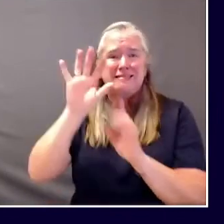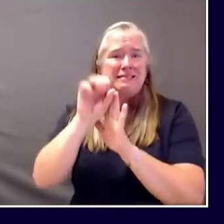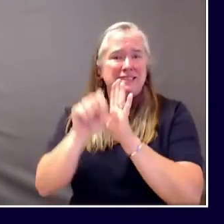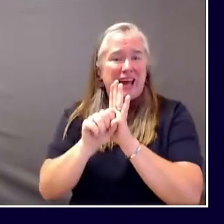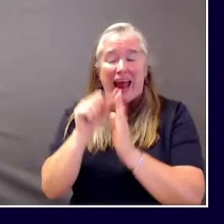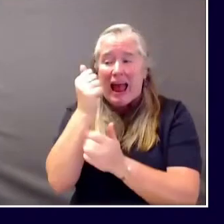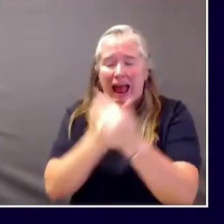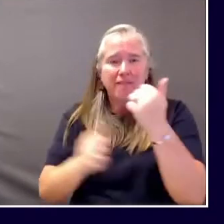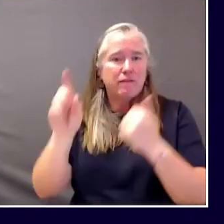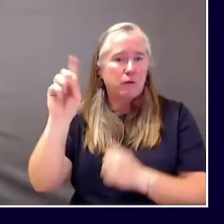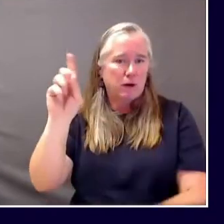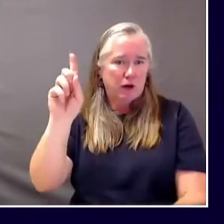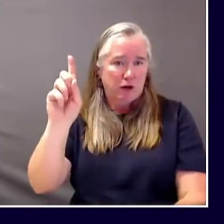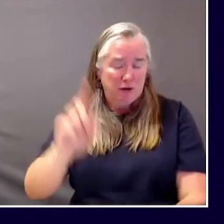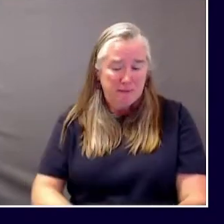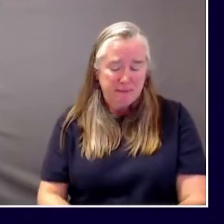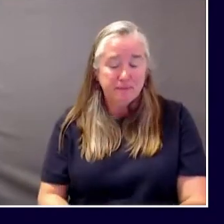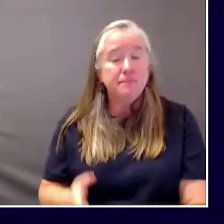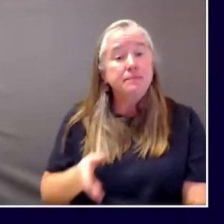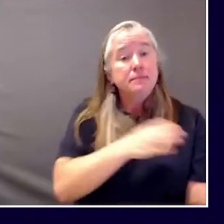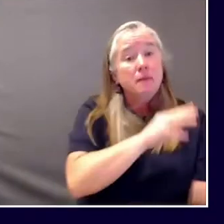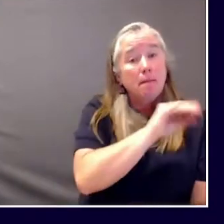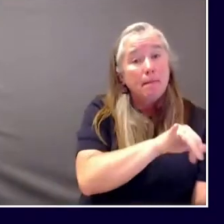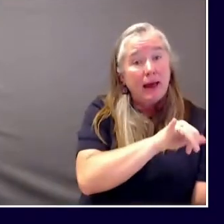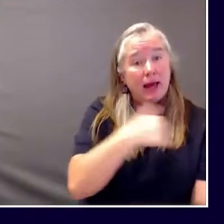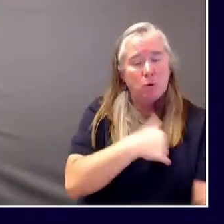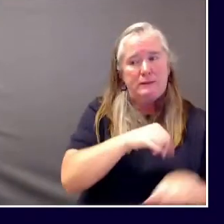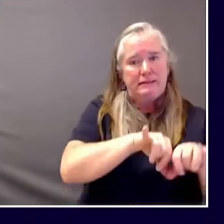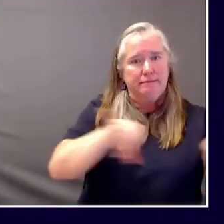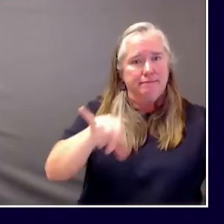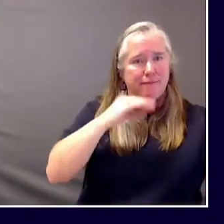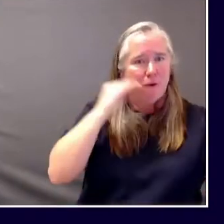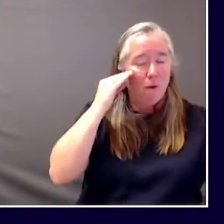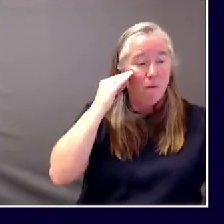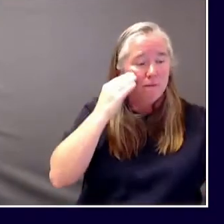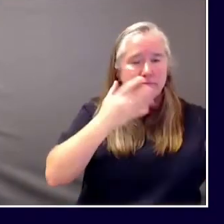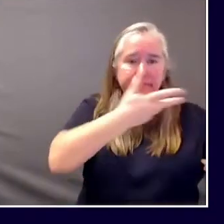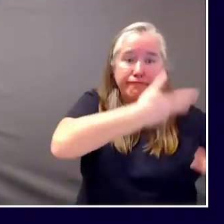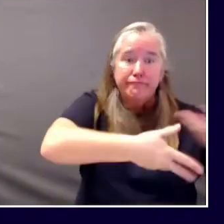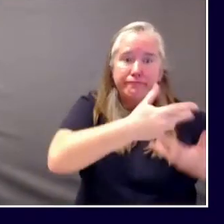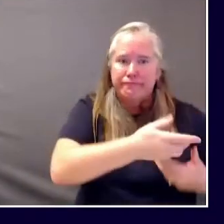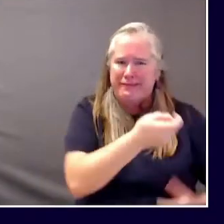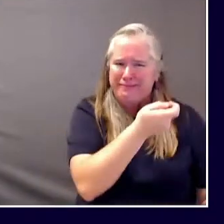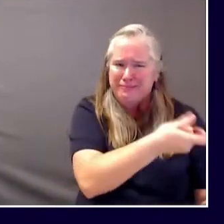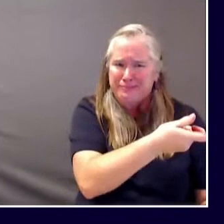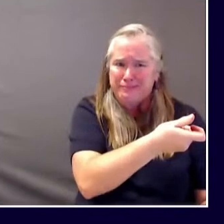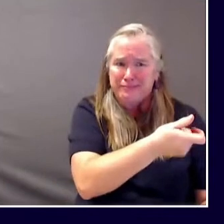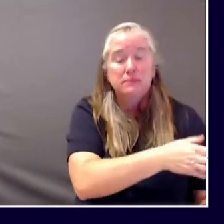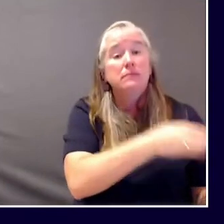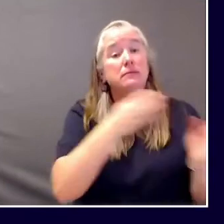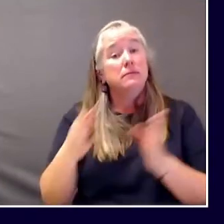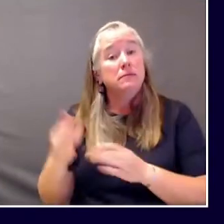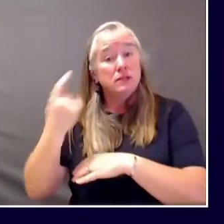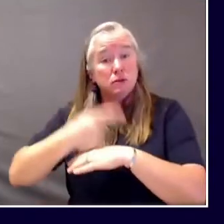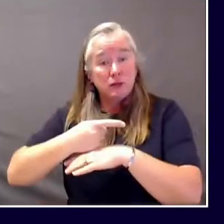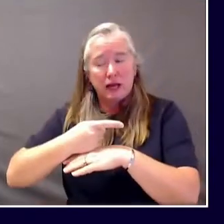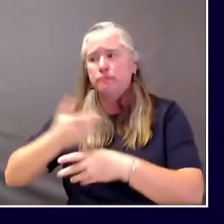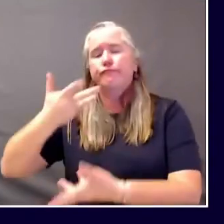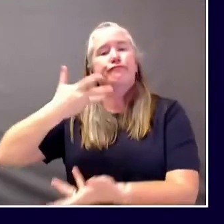in may we were all staying home so we had very few close